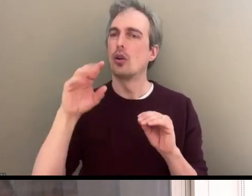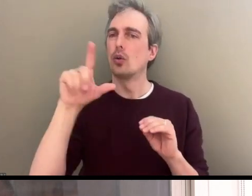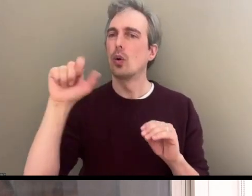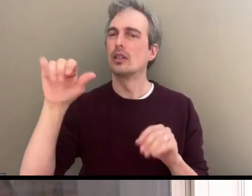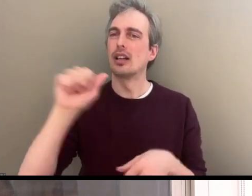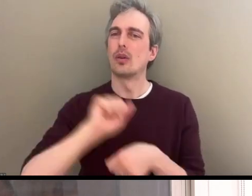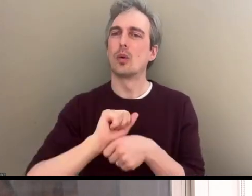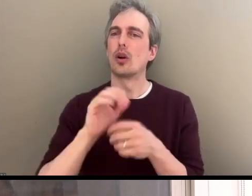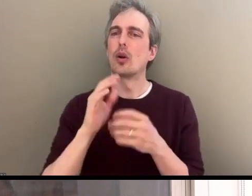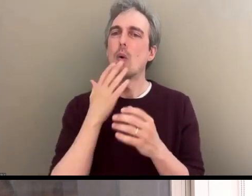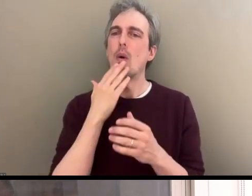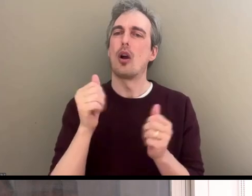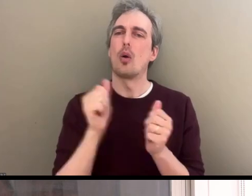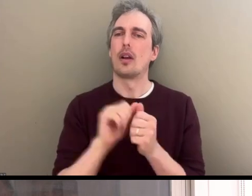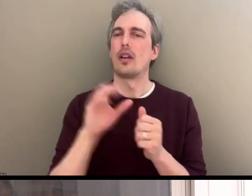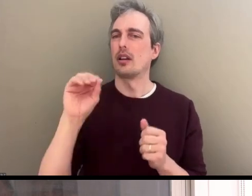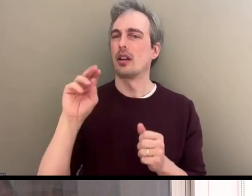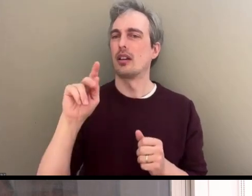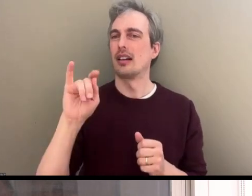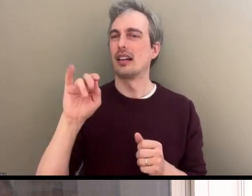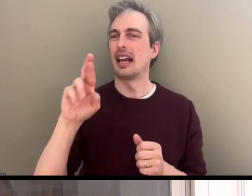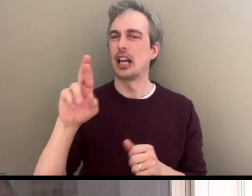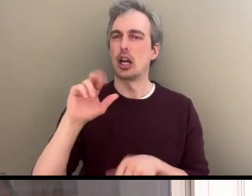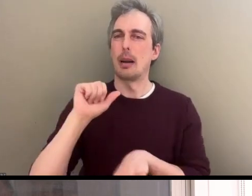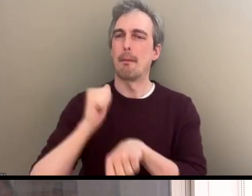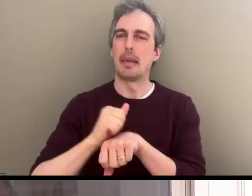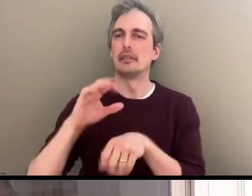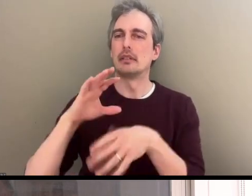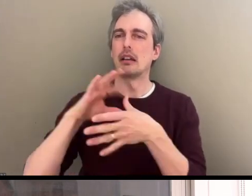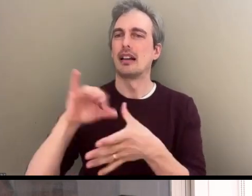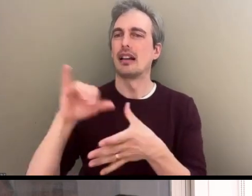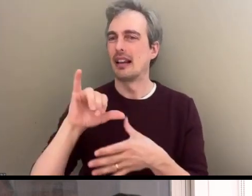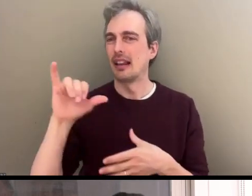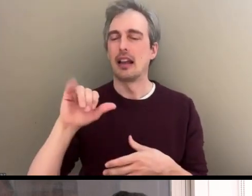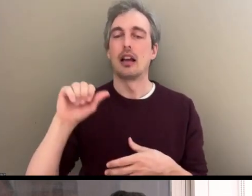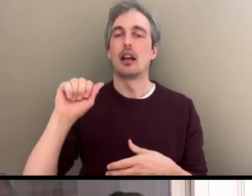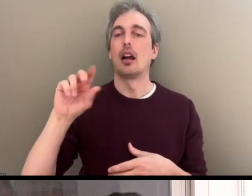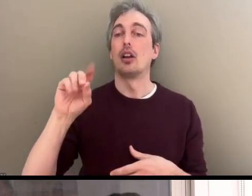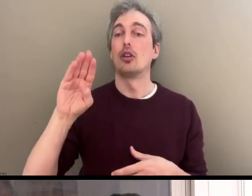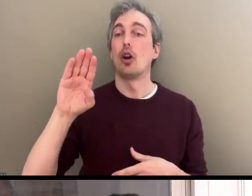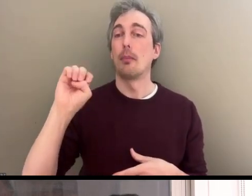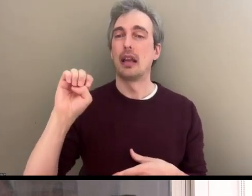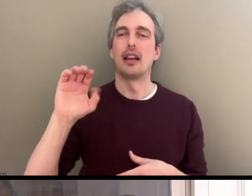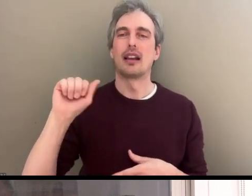content, specifically thinking of Adobe Captivate HTML output, which acts more as a blob than a webpage?